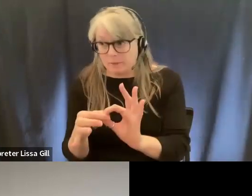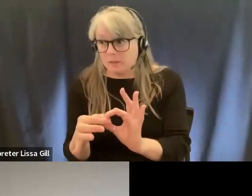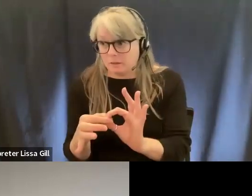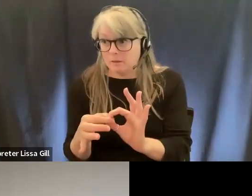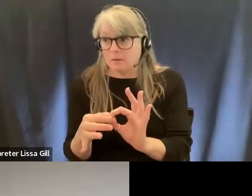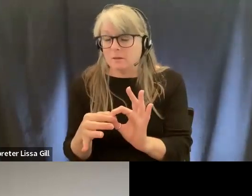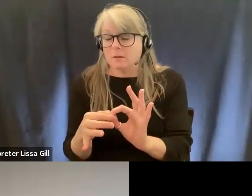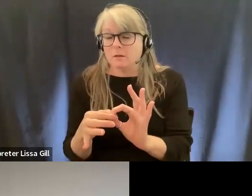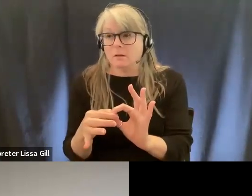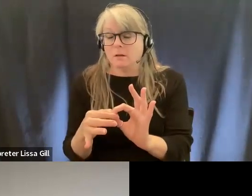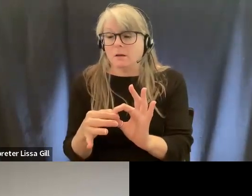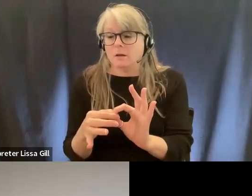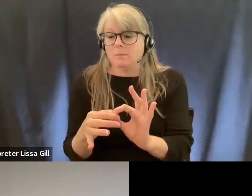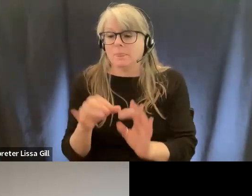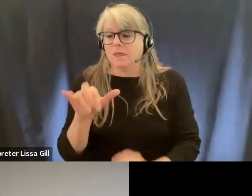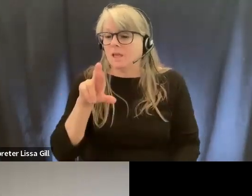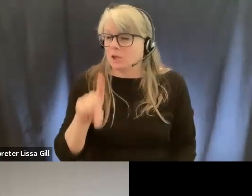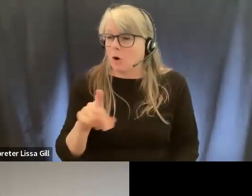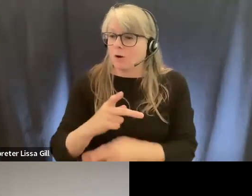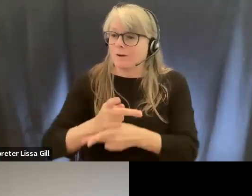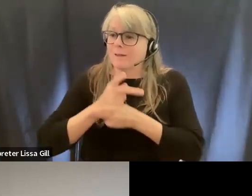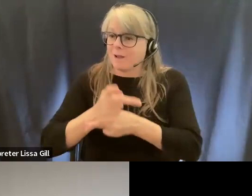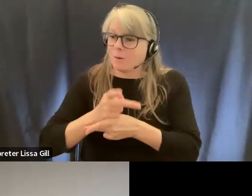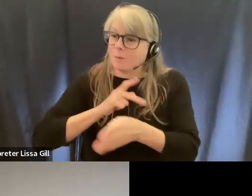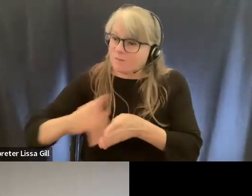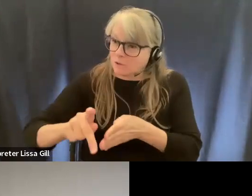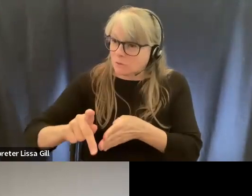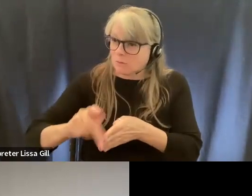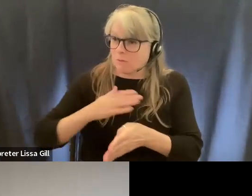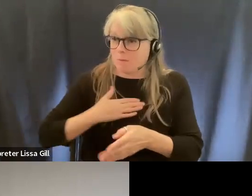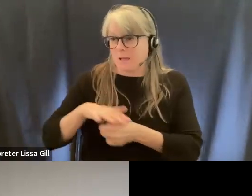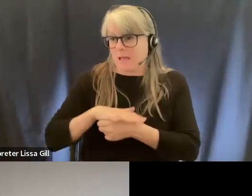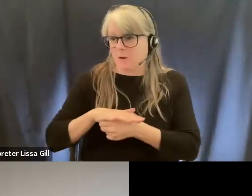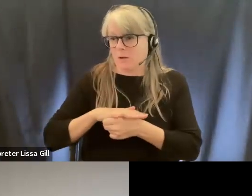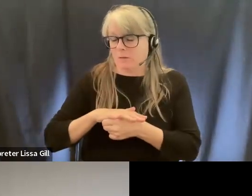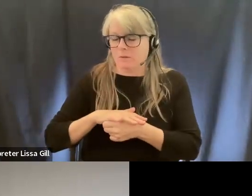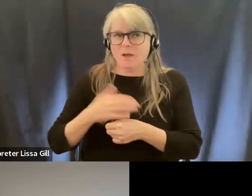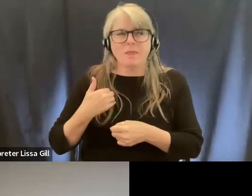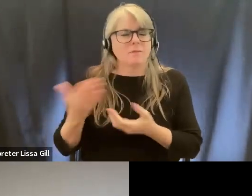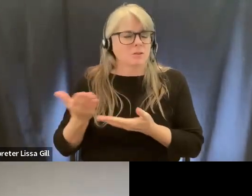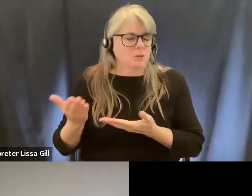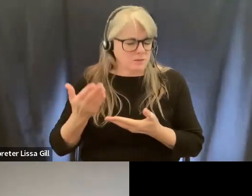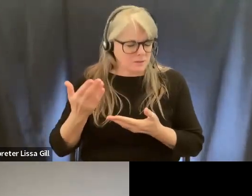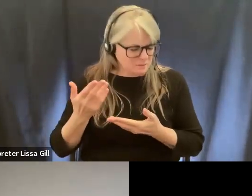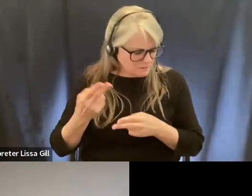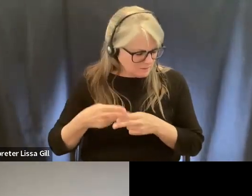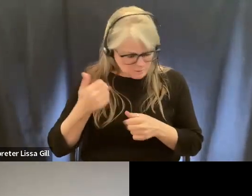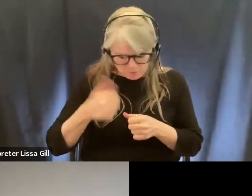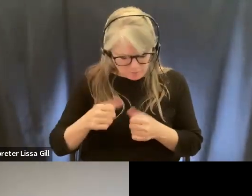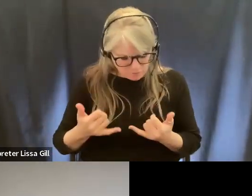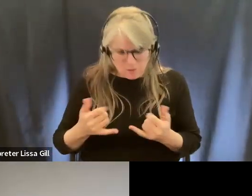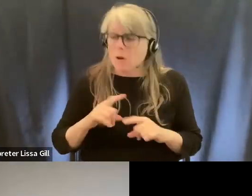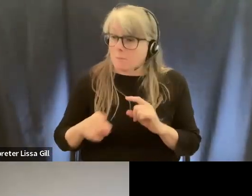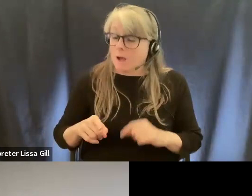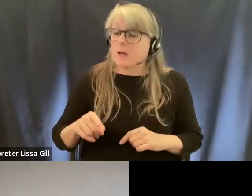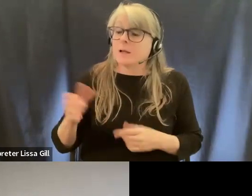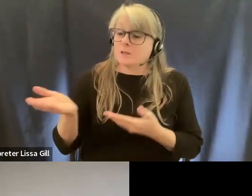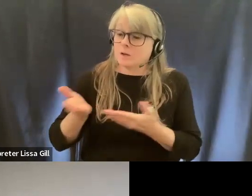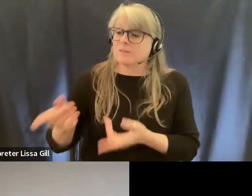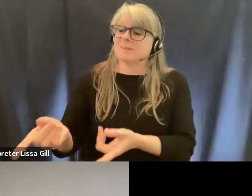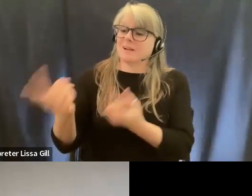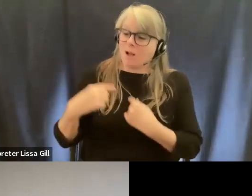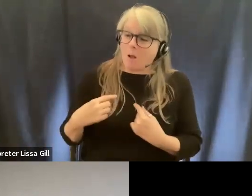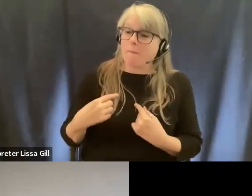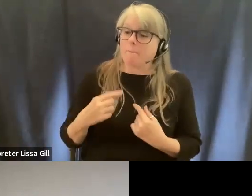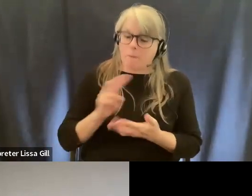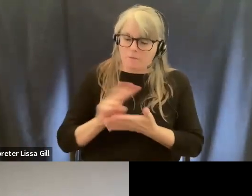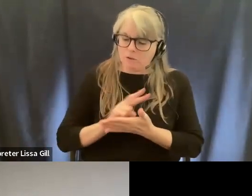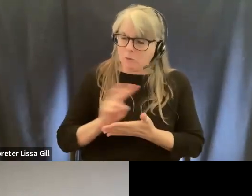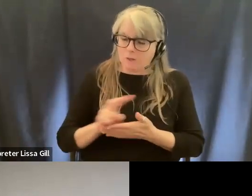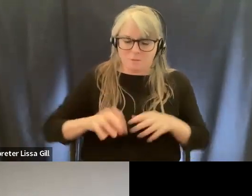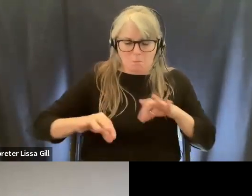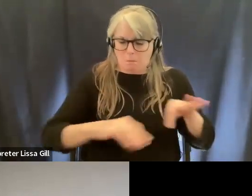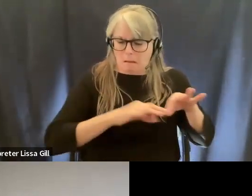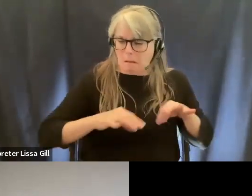There's even a service and I can't remember the name of it right now but they come and they pick up my dog's poop every couple of weeks for me so I don't have to.